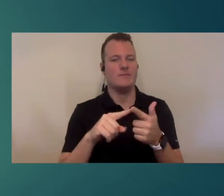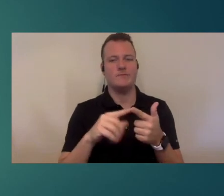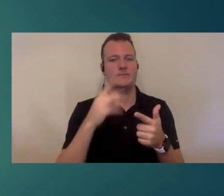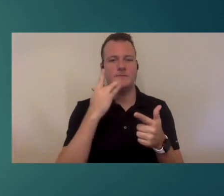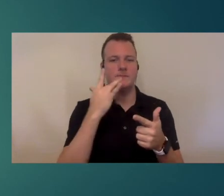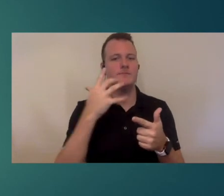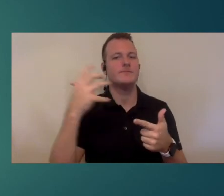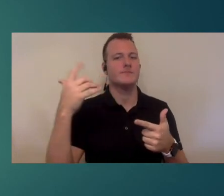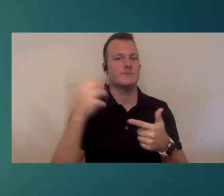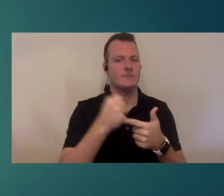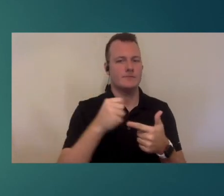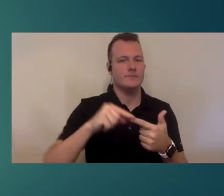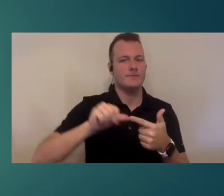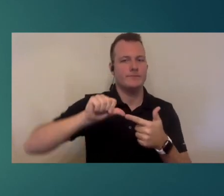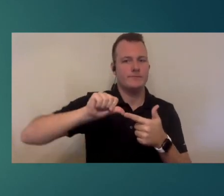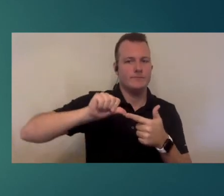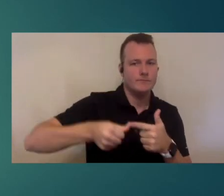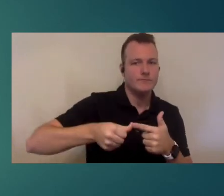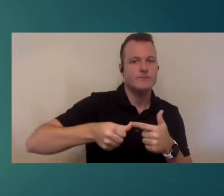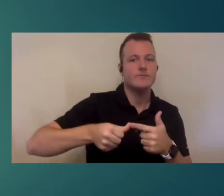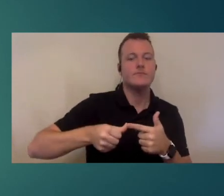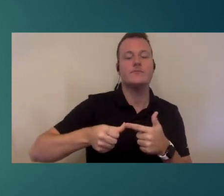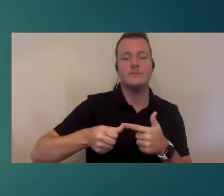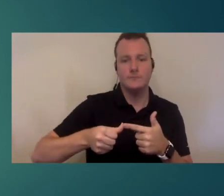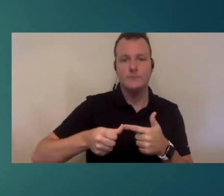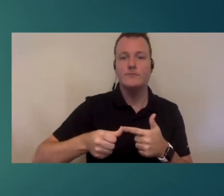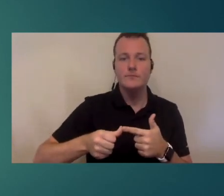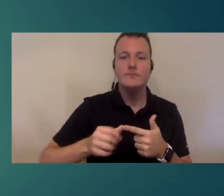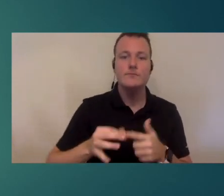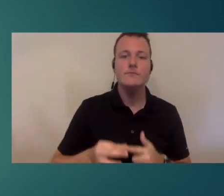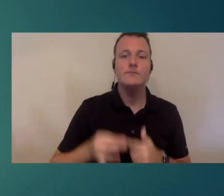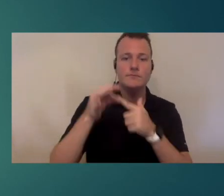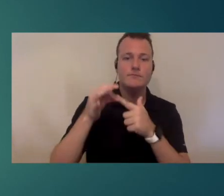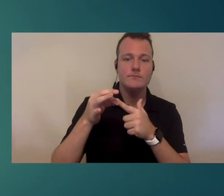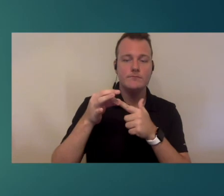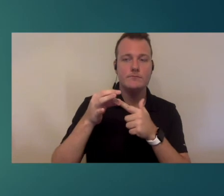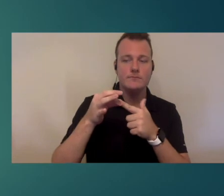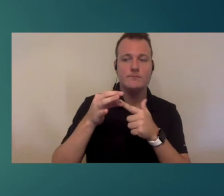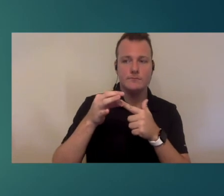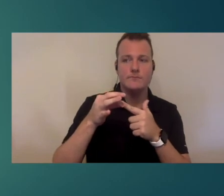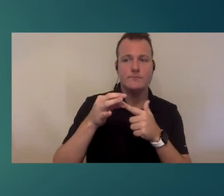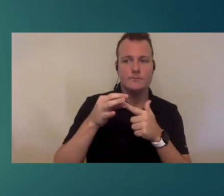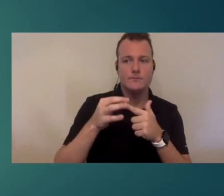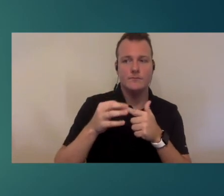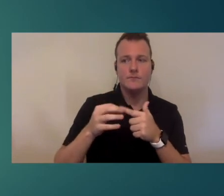down in terms of highlighting what is unique about those that wasn't in your